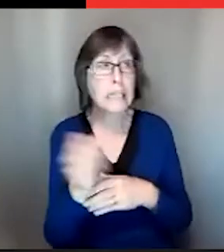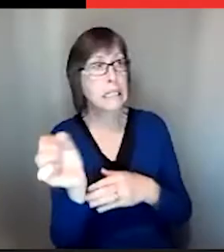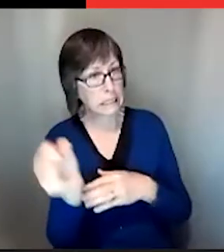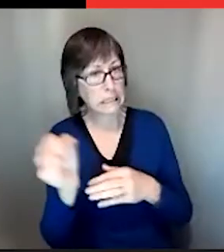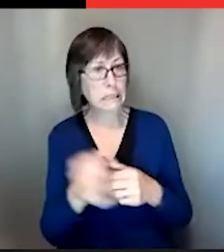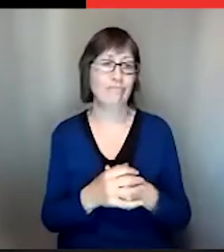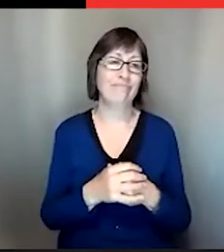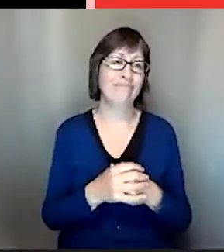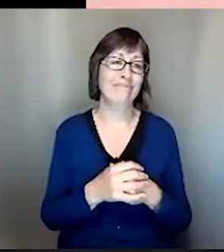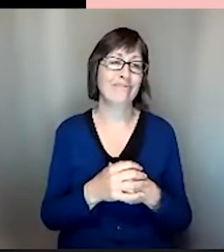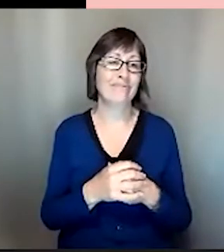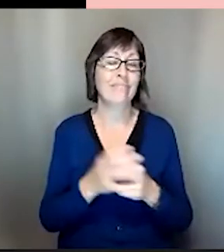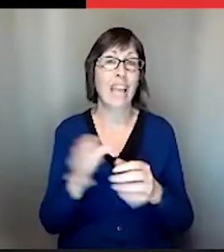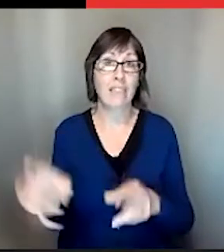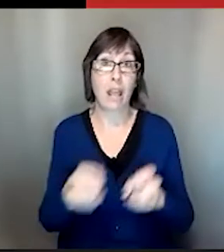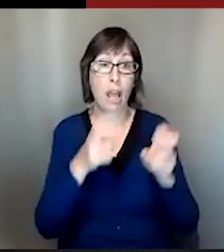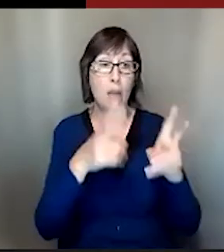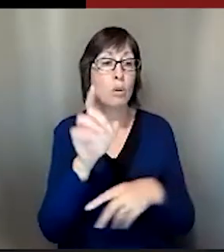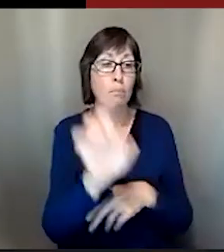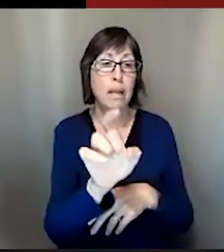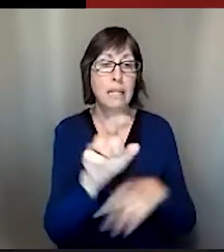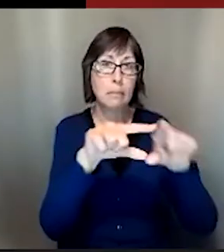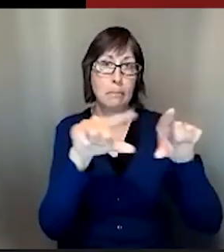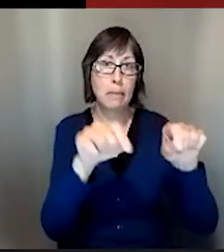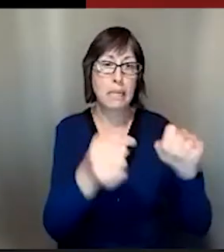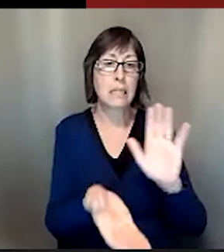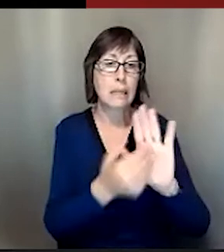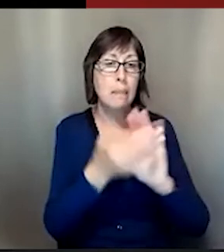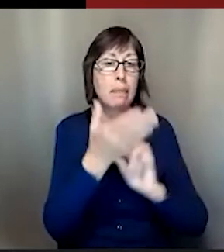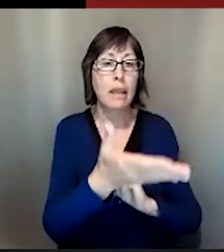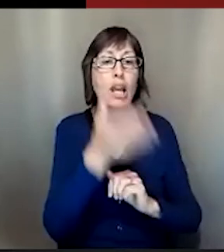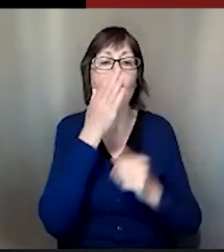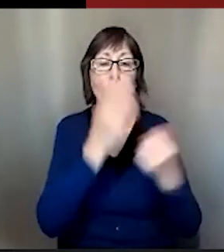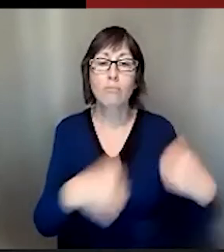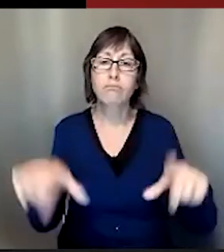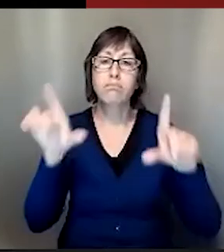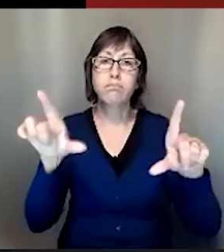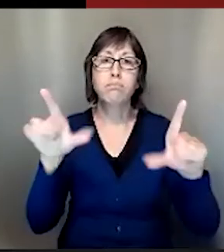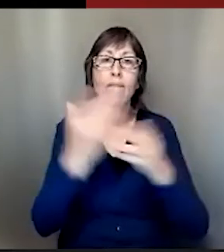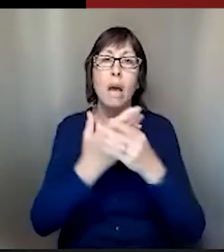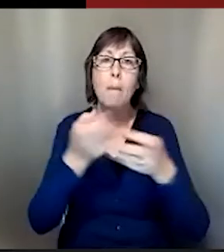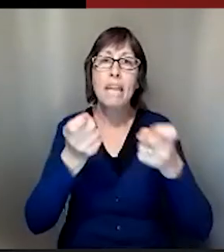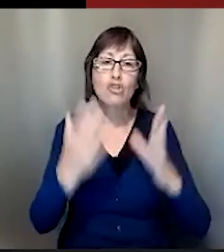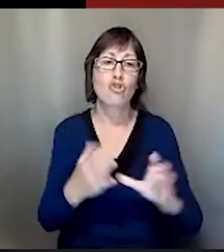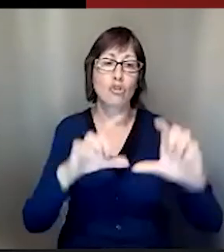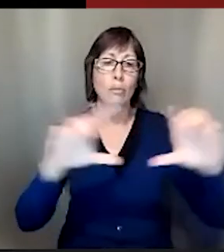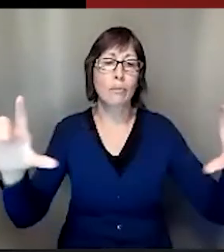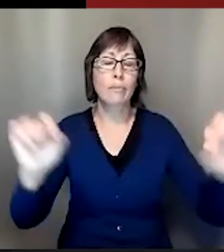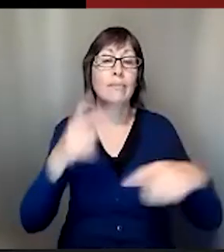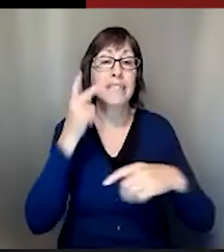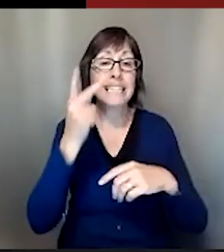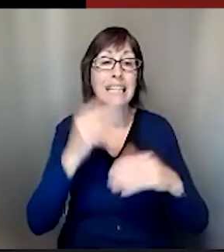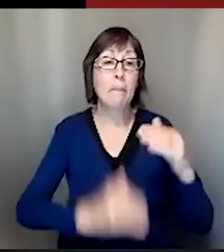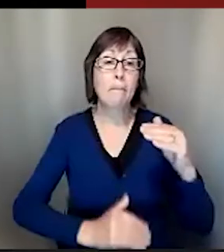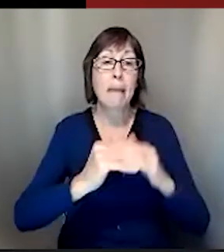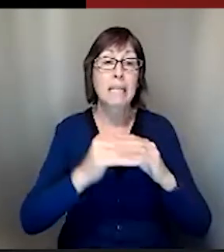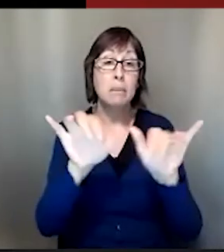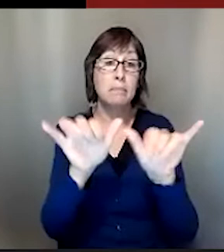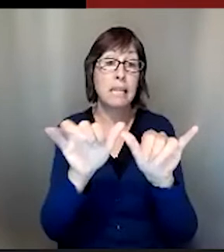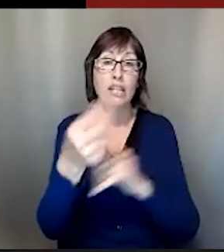Artistic Practice Statement: Here you describe your artistic practice and it will be ported